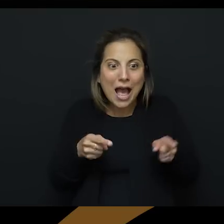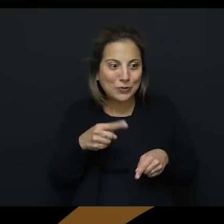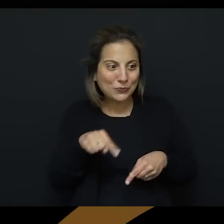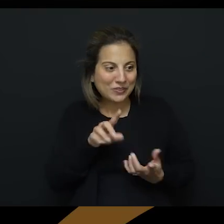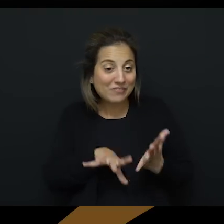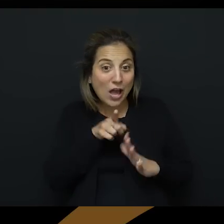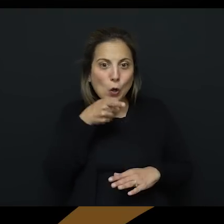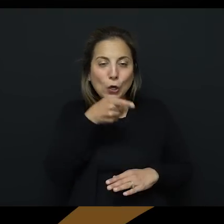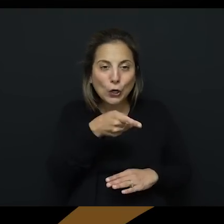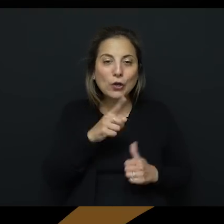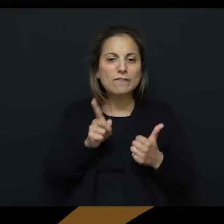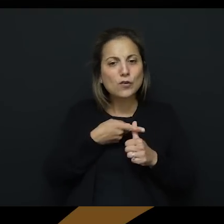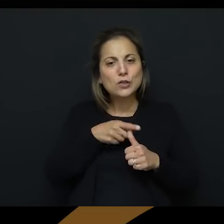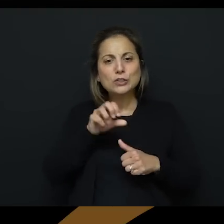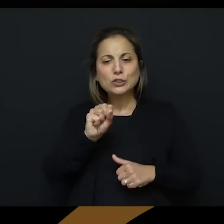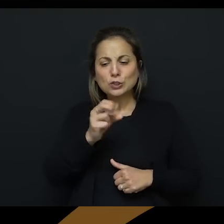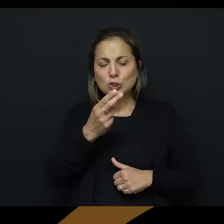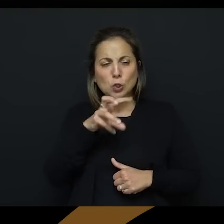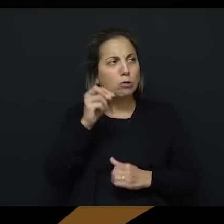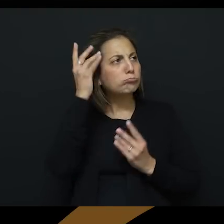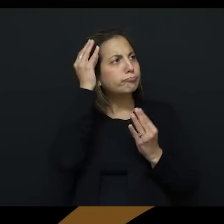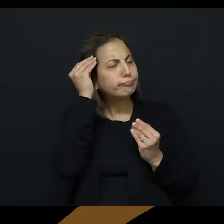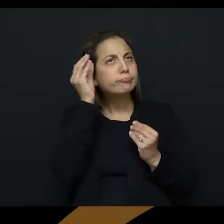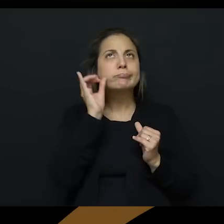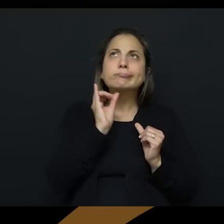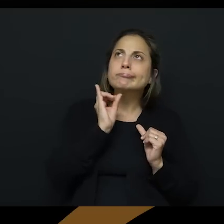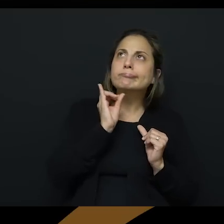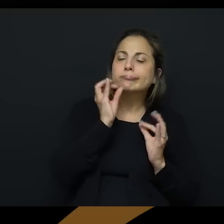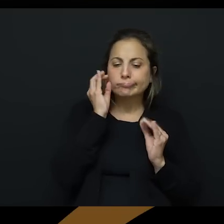And when we found her, Shawn originally was thinking about, you know,